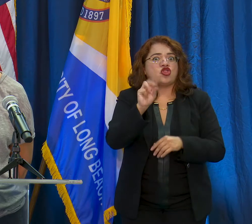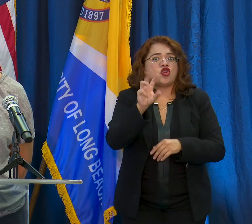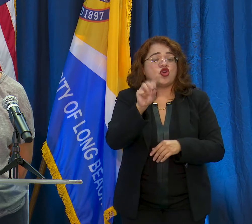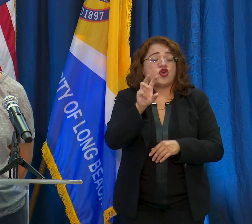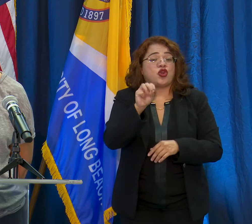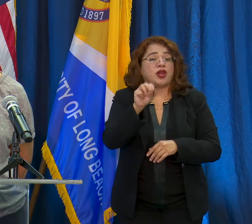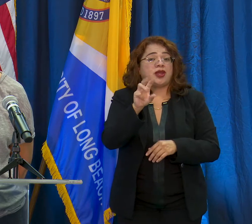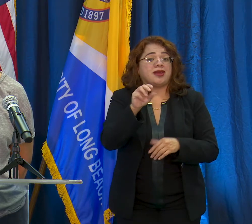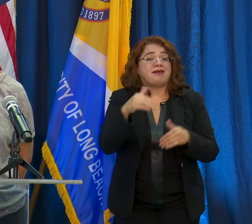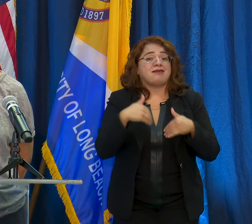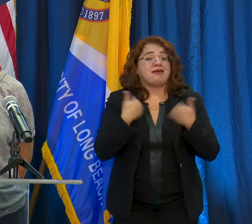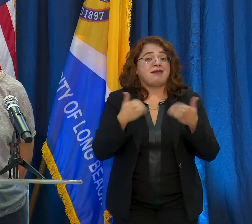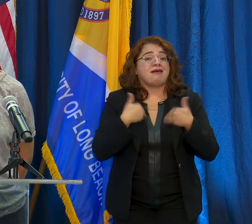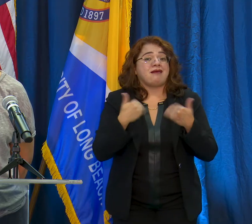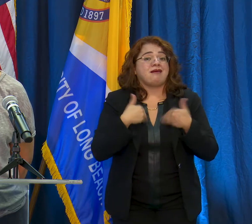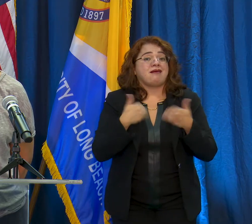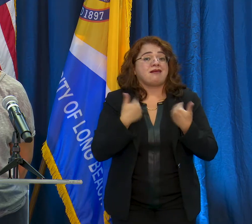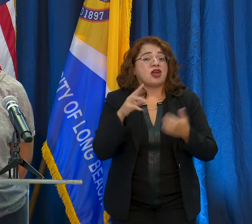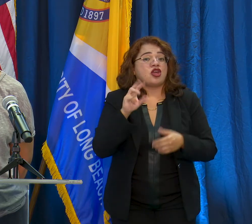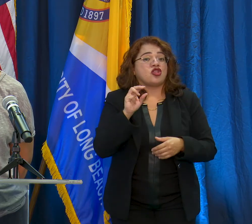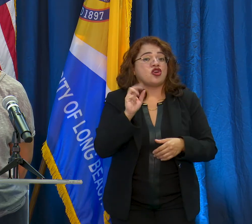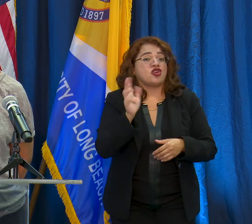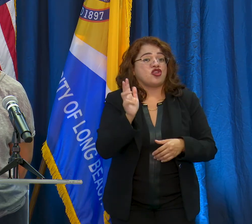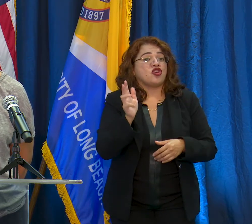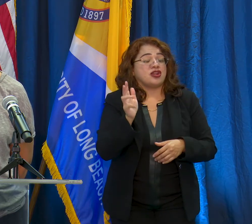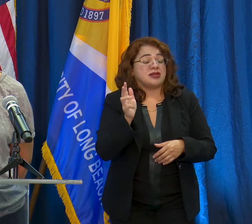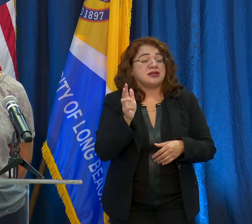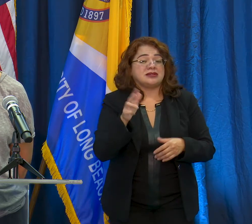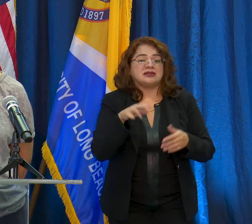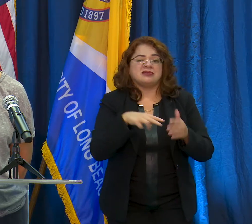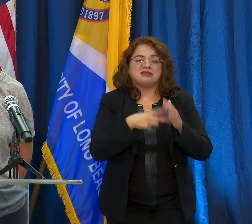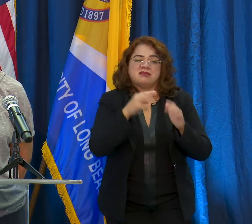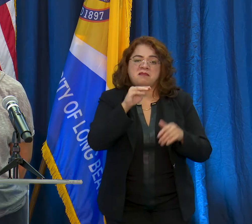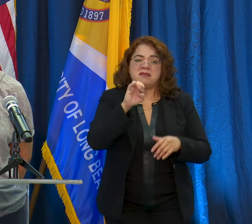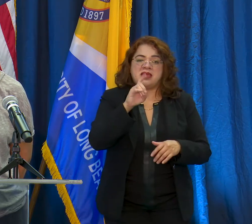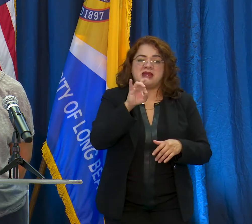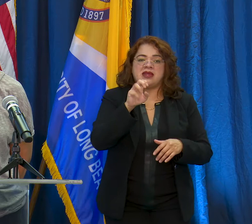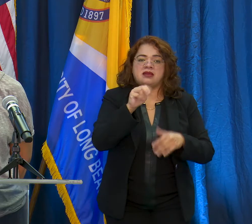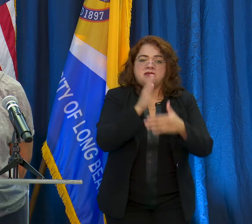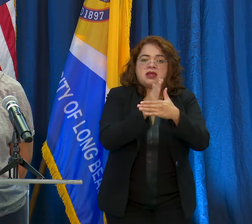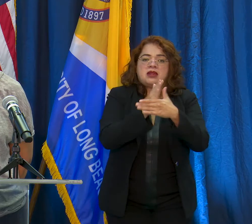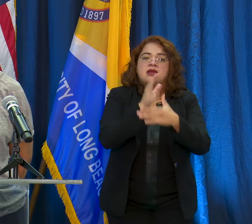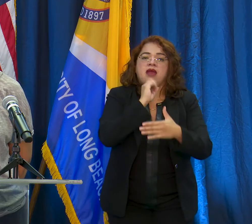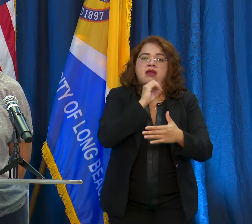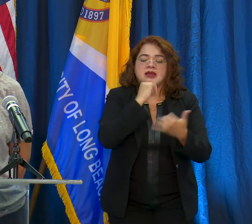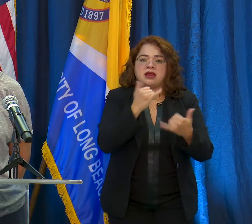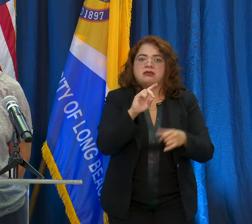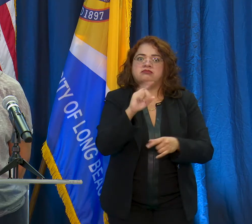Young 30s is the median age of when people are diagnosed now.